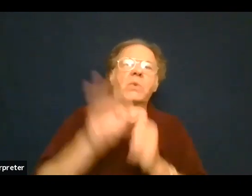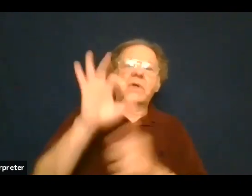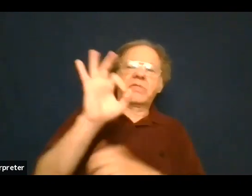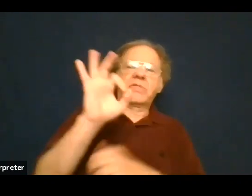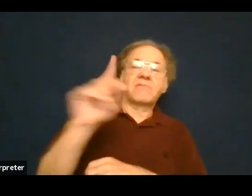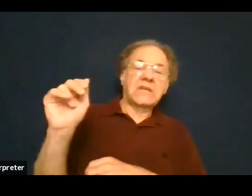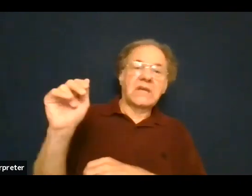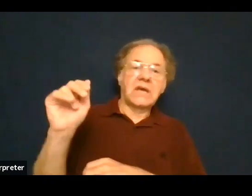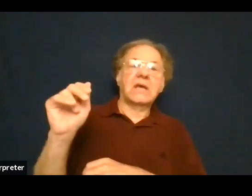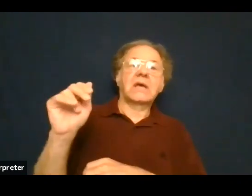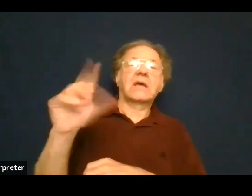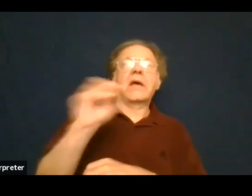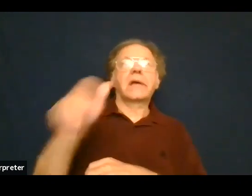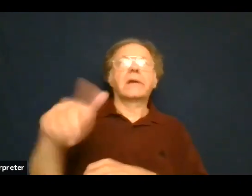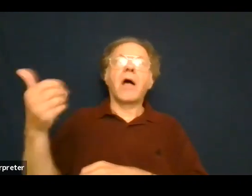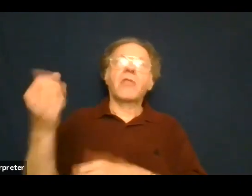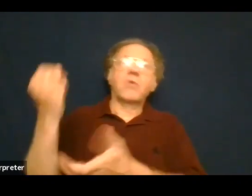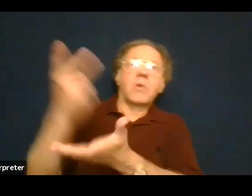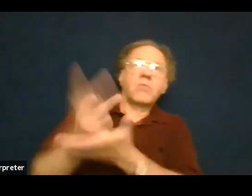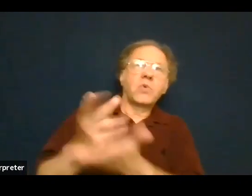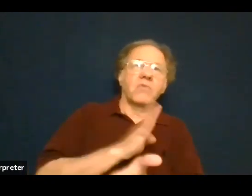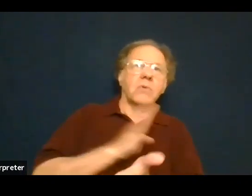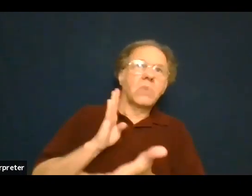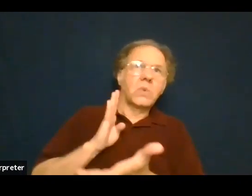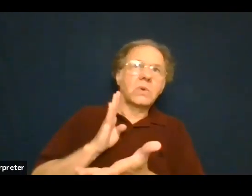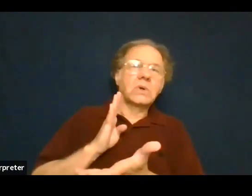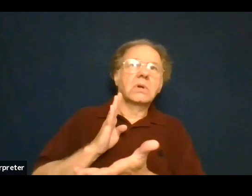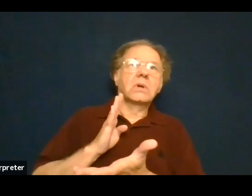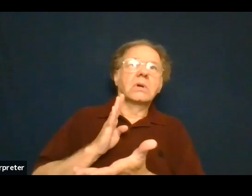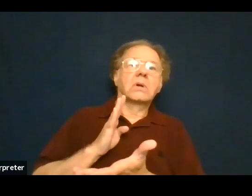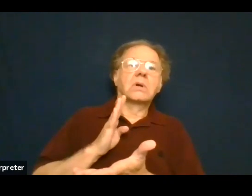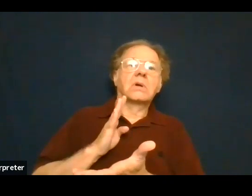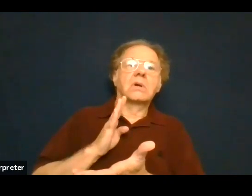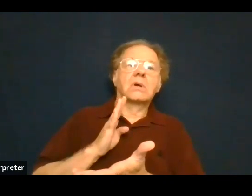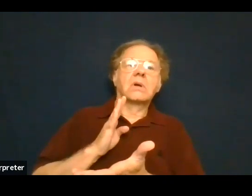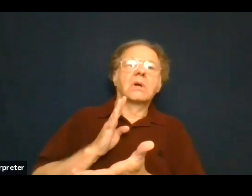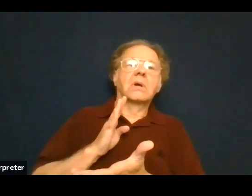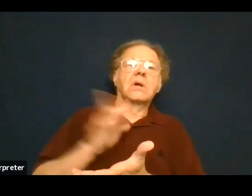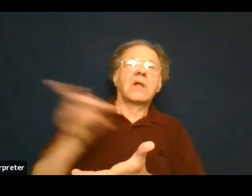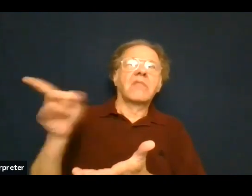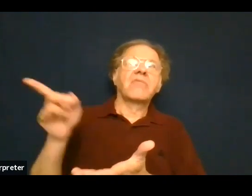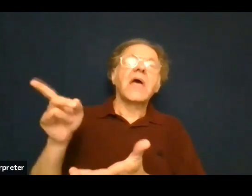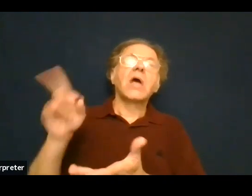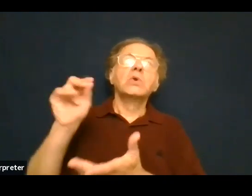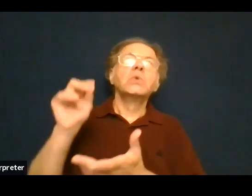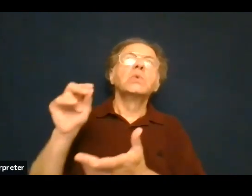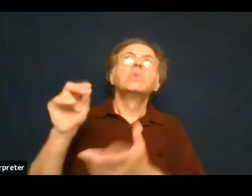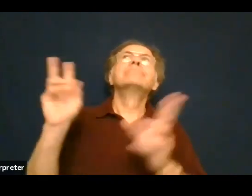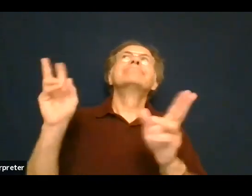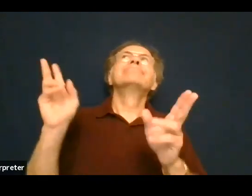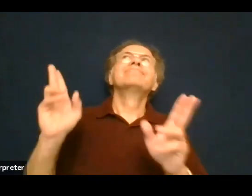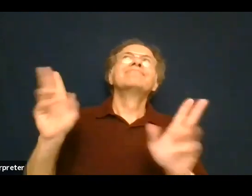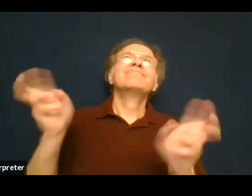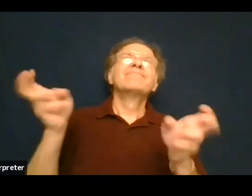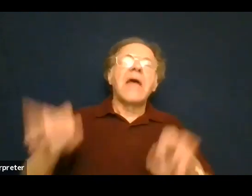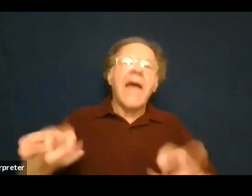boards like Marly mentioned, that do expedite the process for things like COVID.